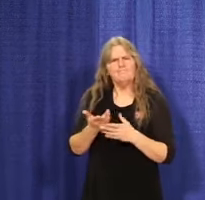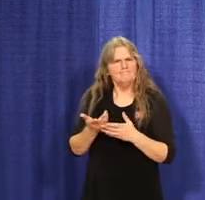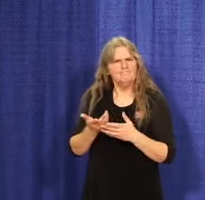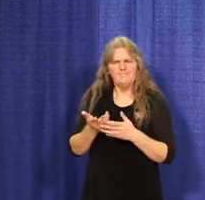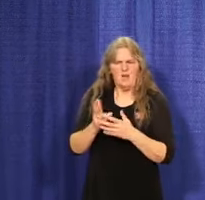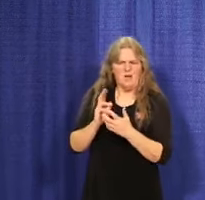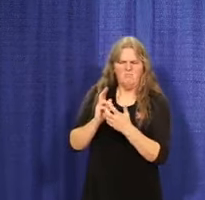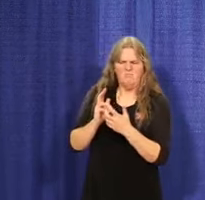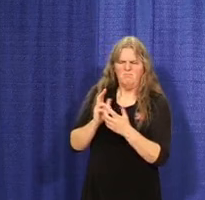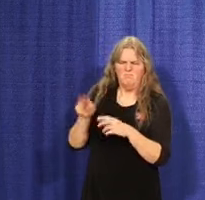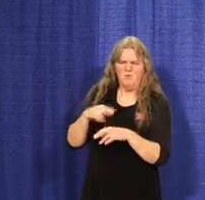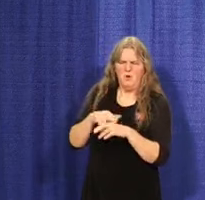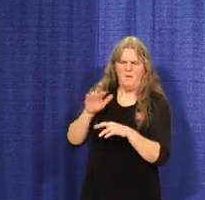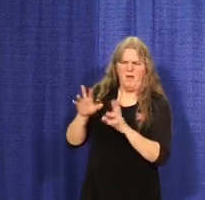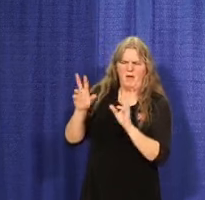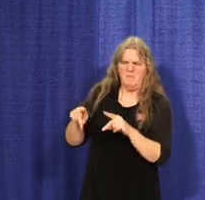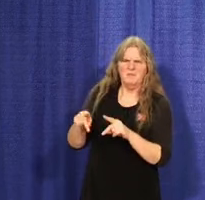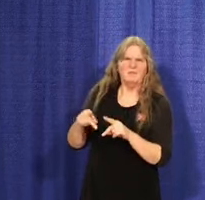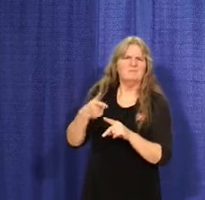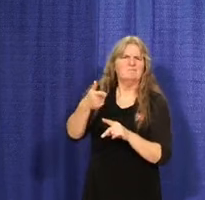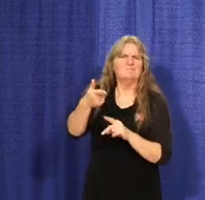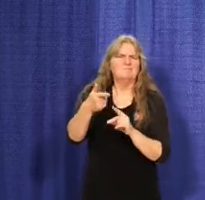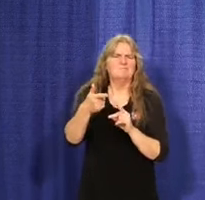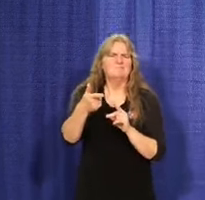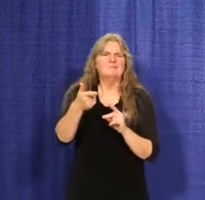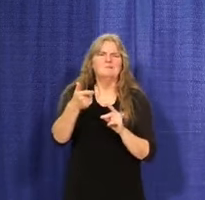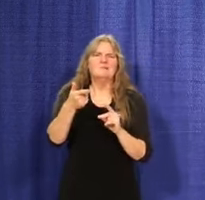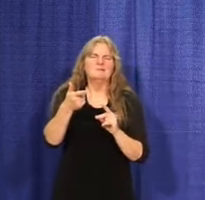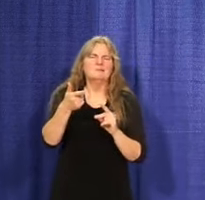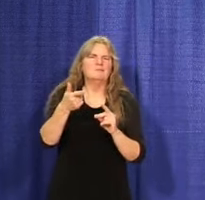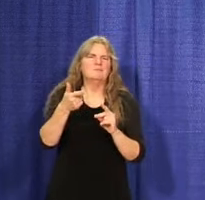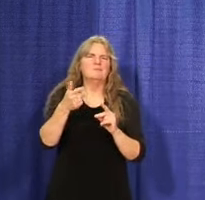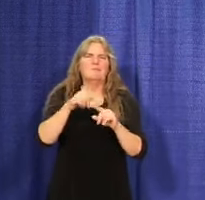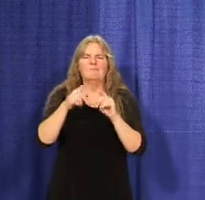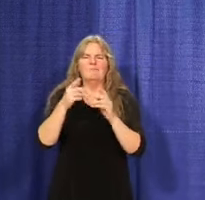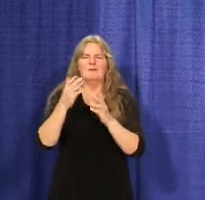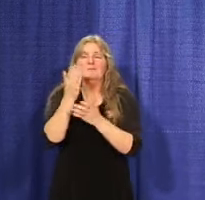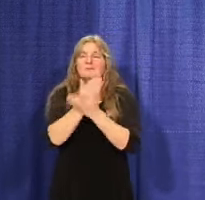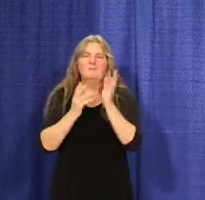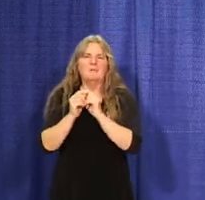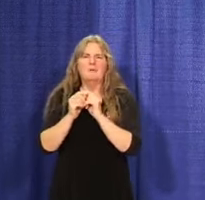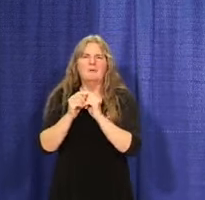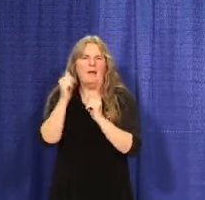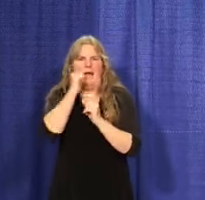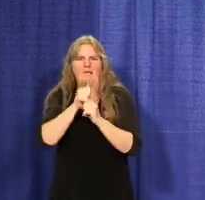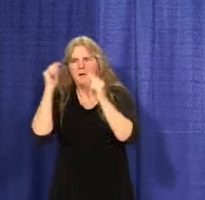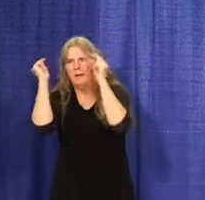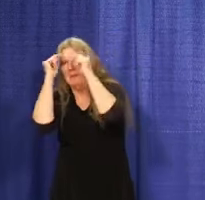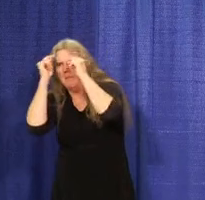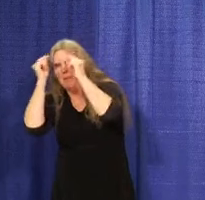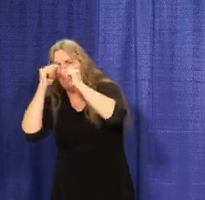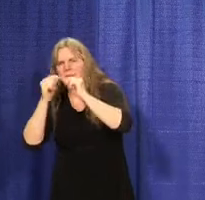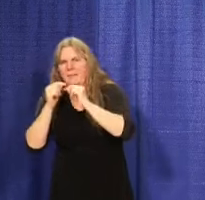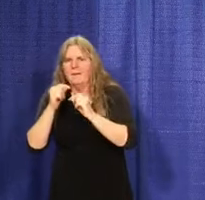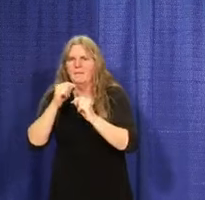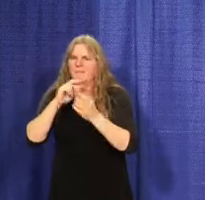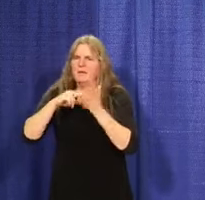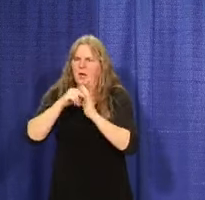A person might have a headache and as their normal-- hopefully